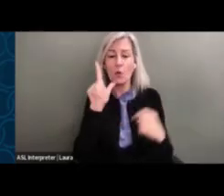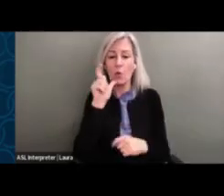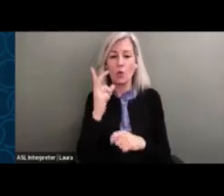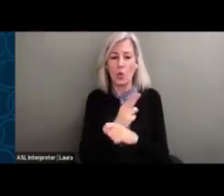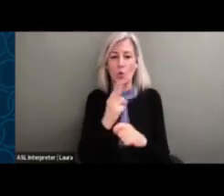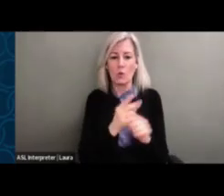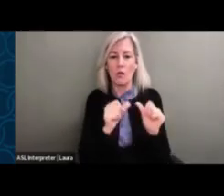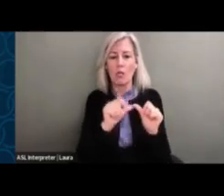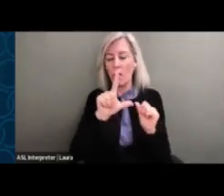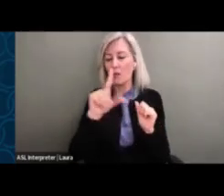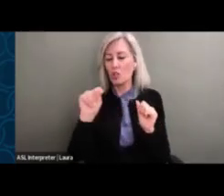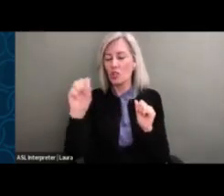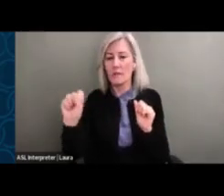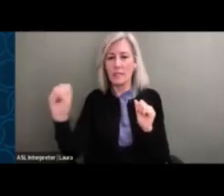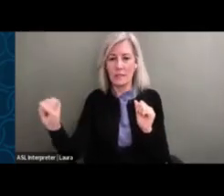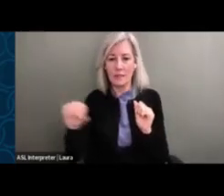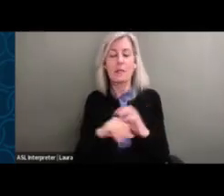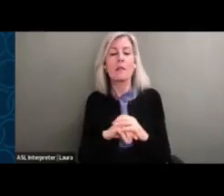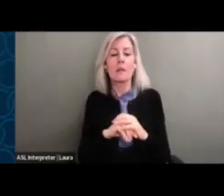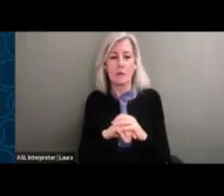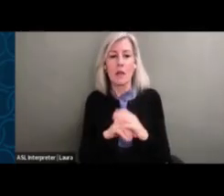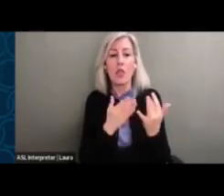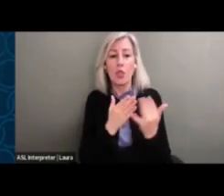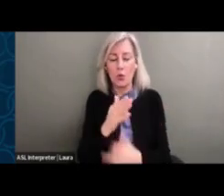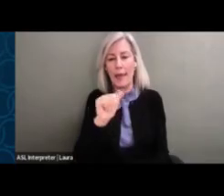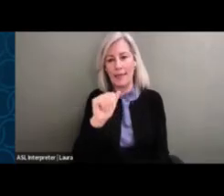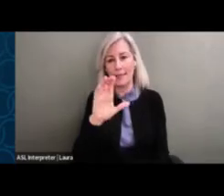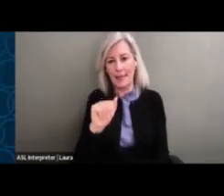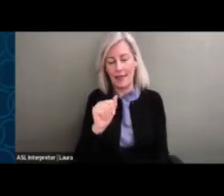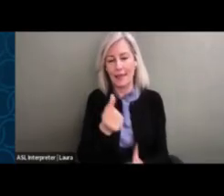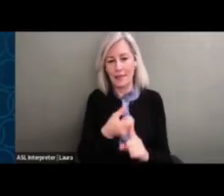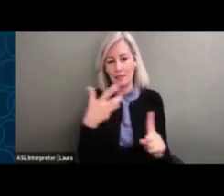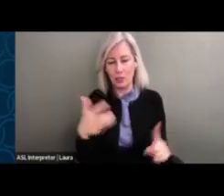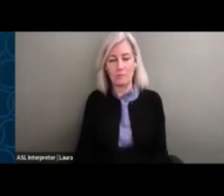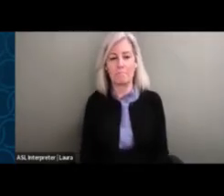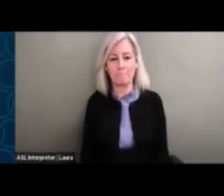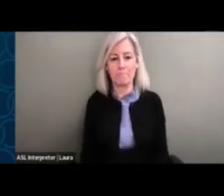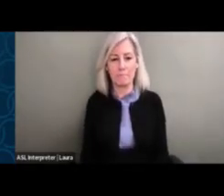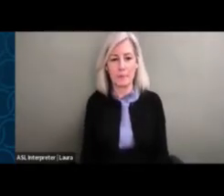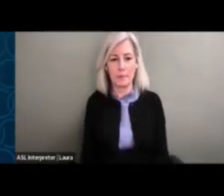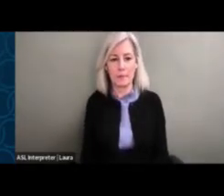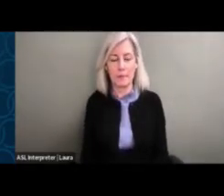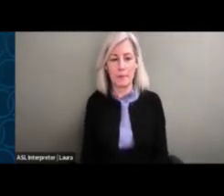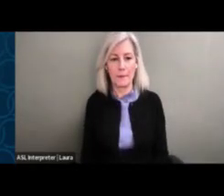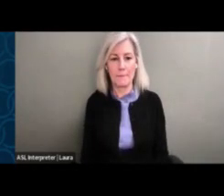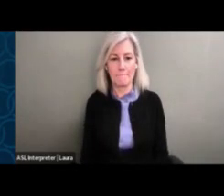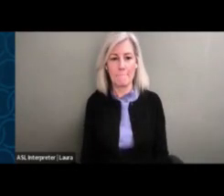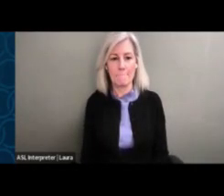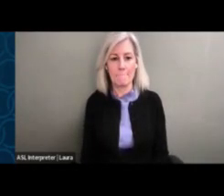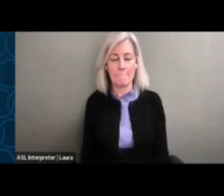HCBS user under 65 and one in five under 65 who use long-term services and supports do that to the ACA